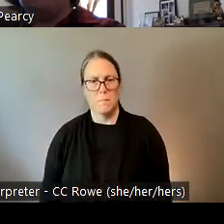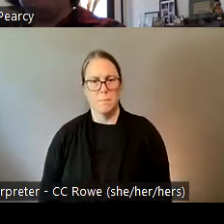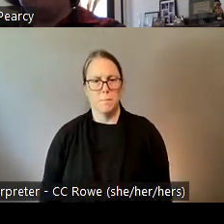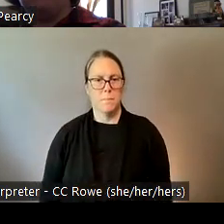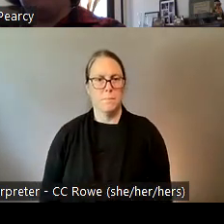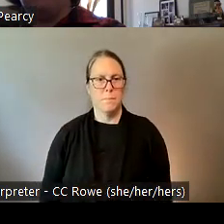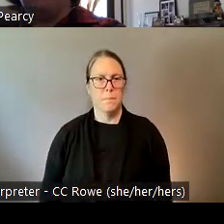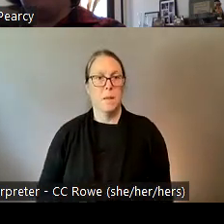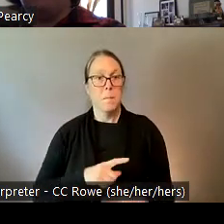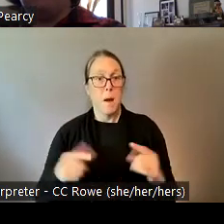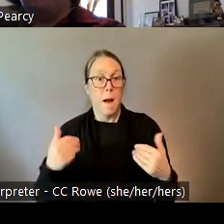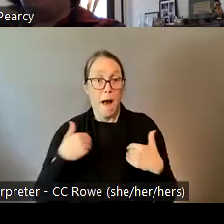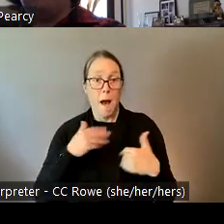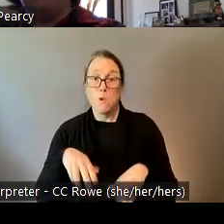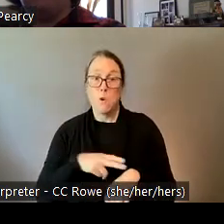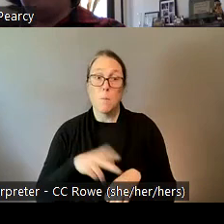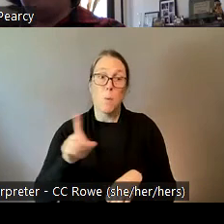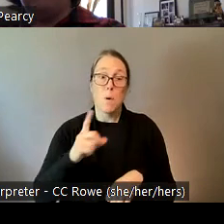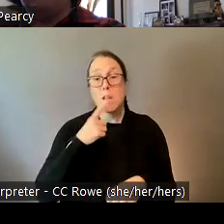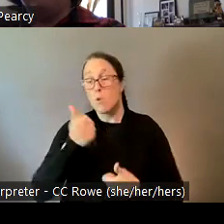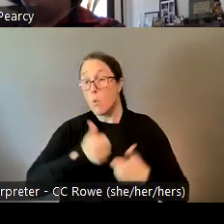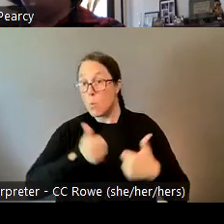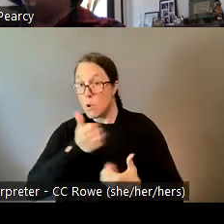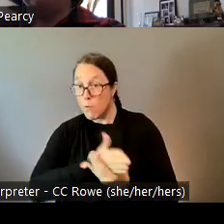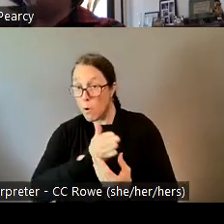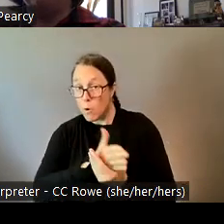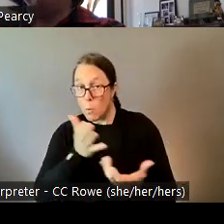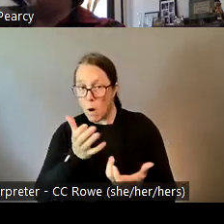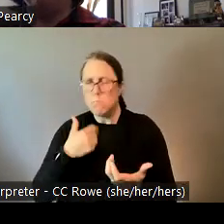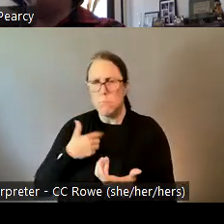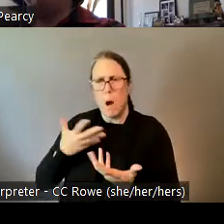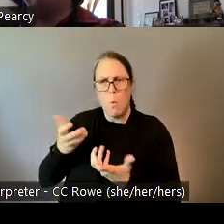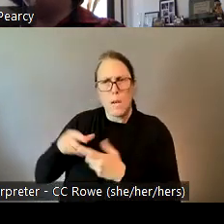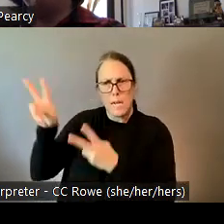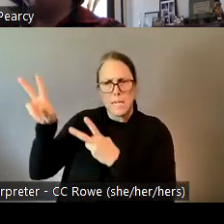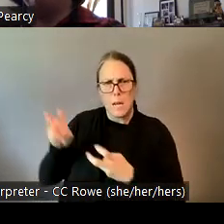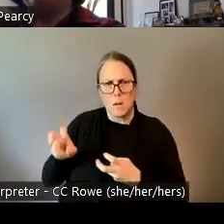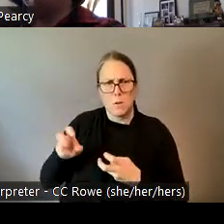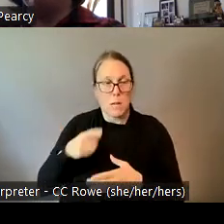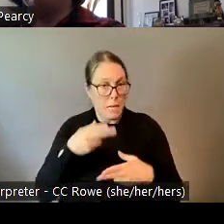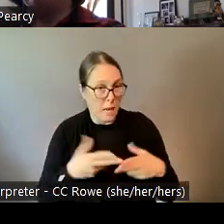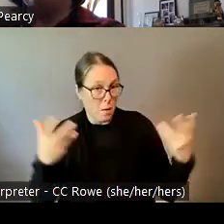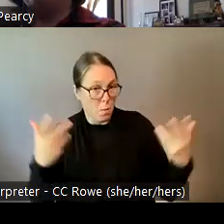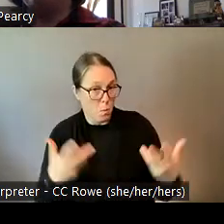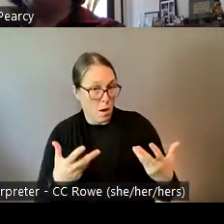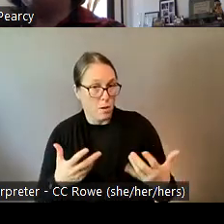But you have the usual option where it's like, what folder do you have it in? I have it in downloads. What name do you wanna call it? What format? Right now, it's a Word doc.